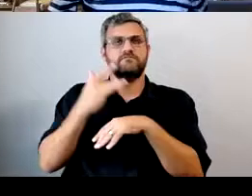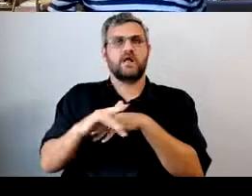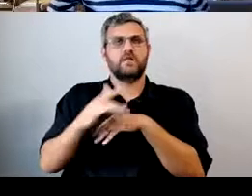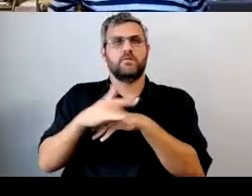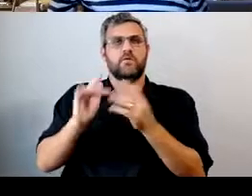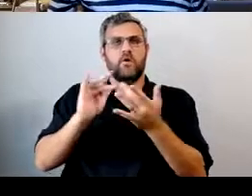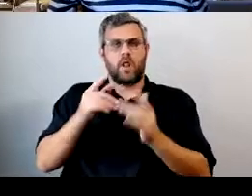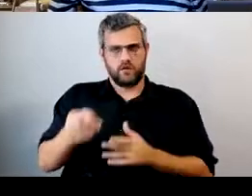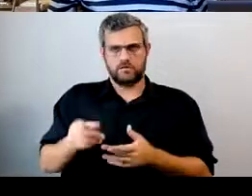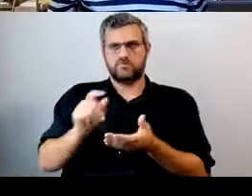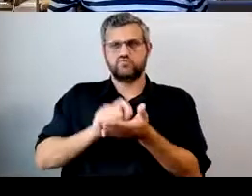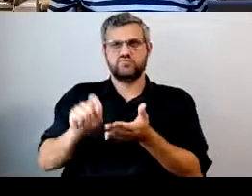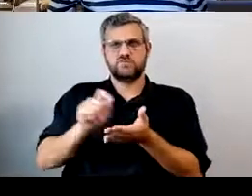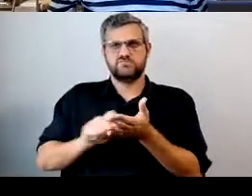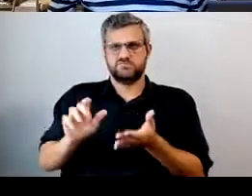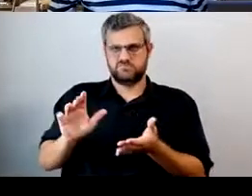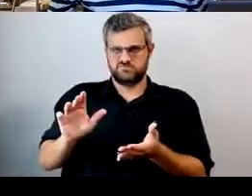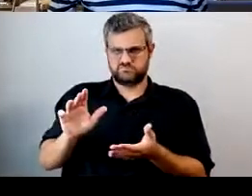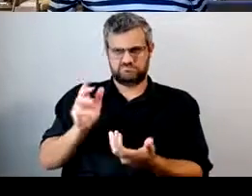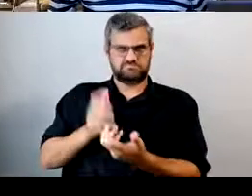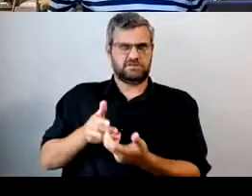They were written around a ninth to 10th grade level,